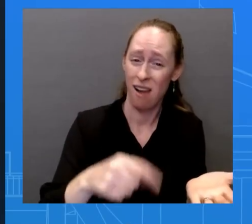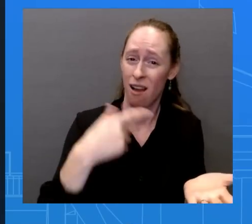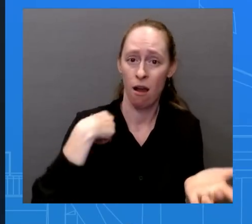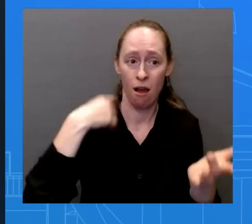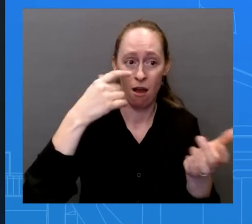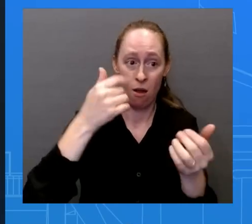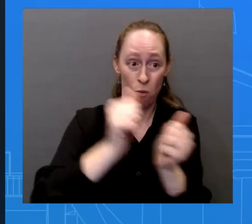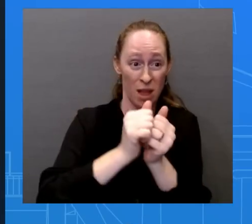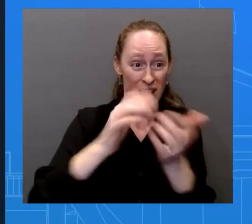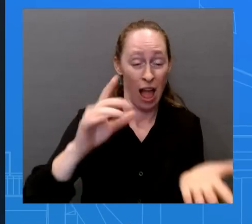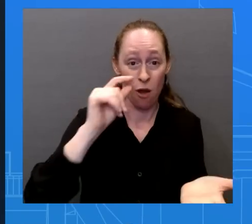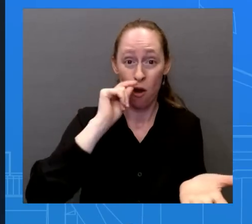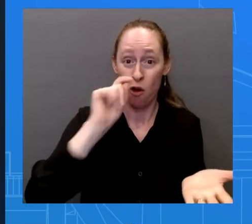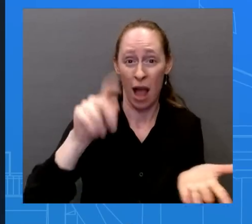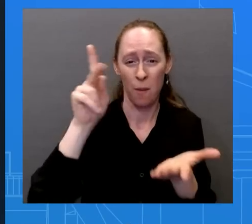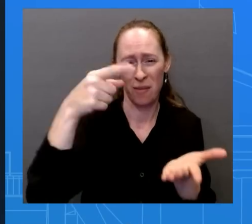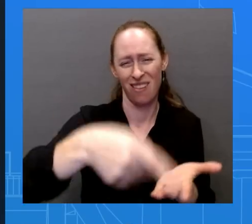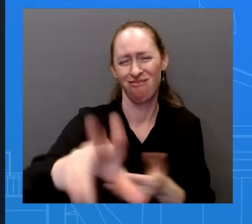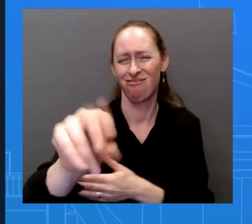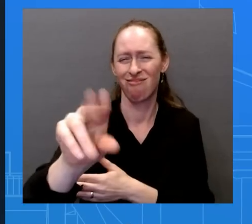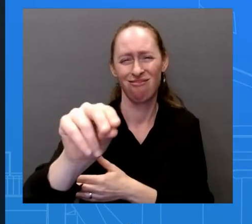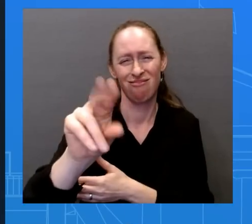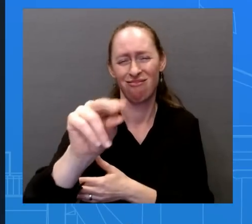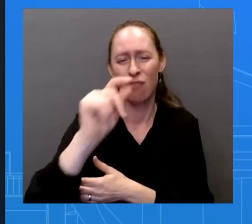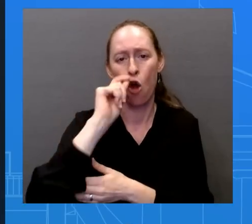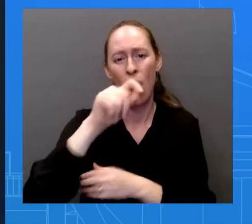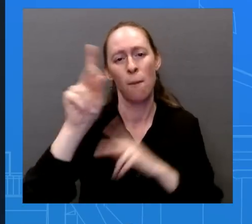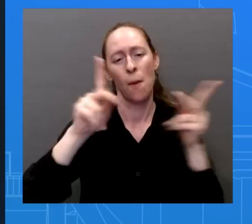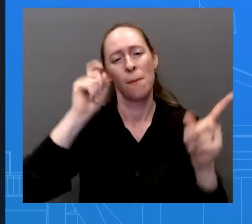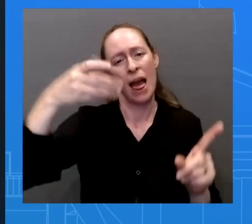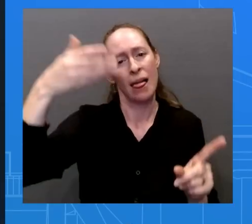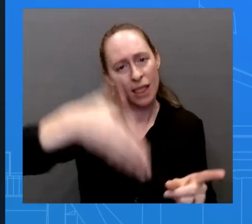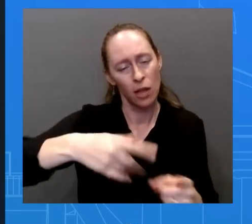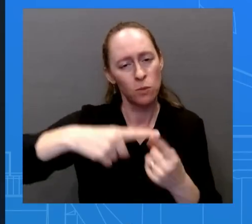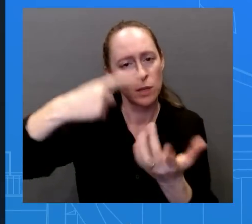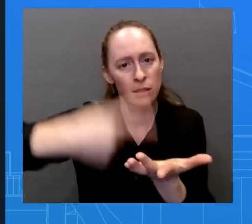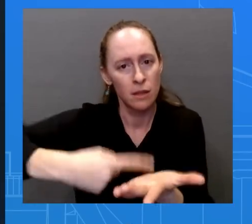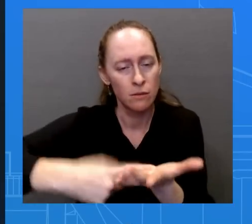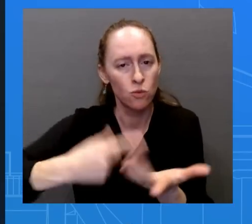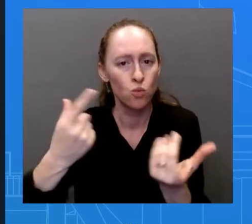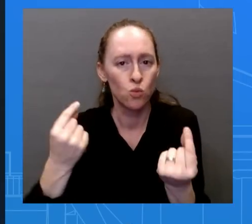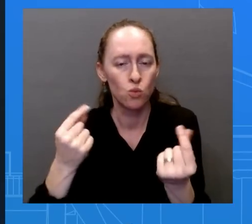with President Zelenskyy today, you know: "[We] welcome President Zelenskyy['s]